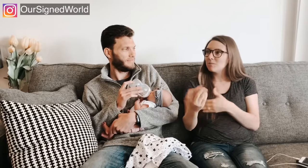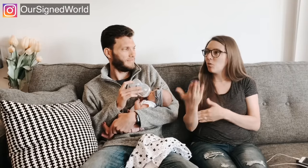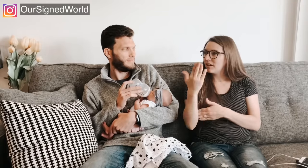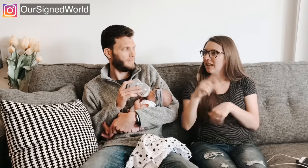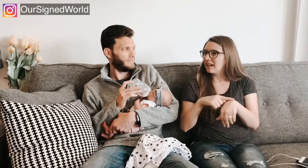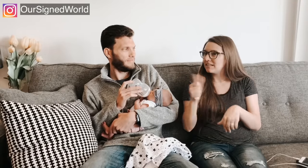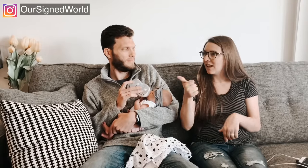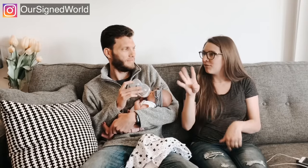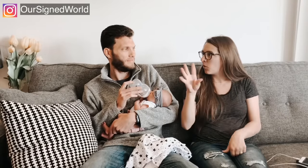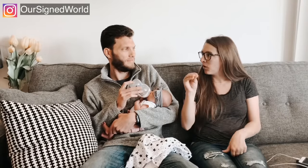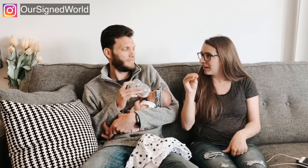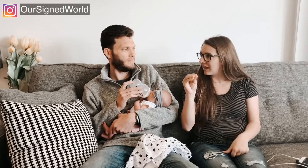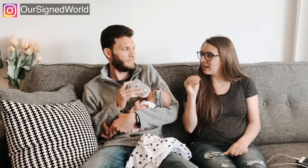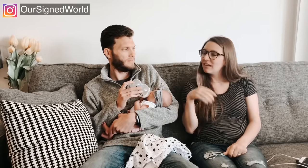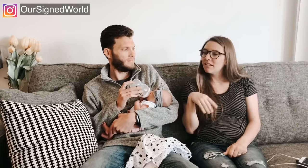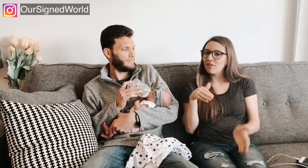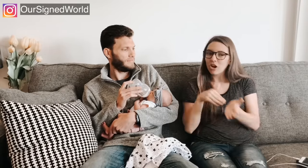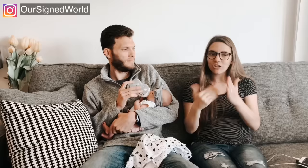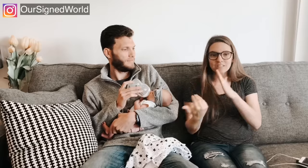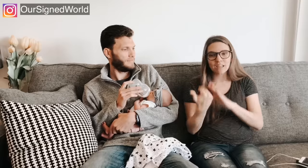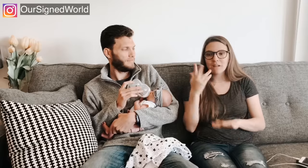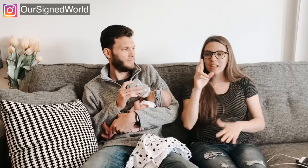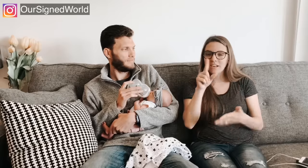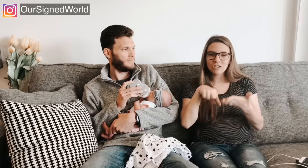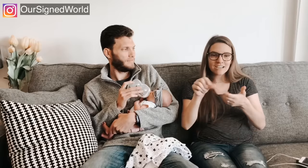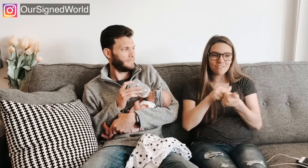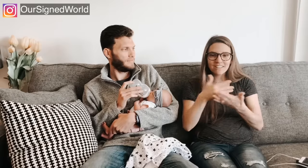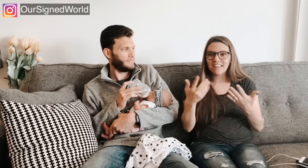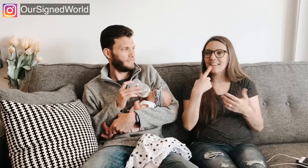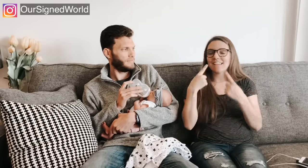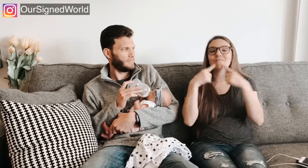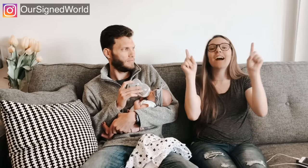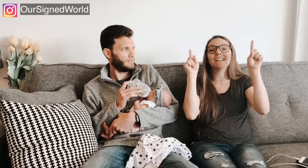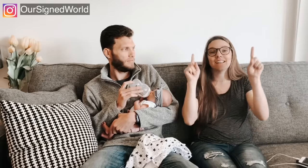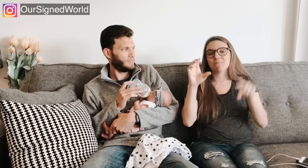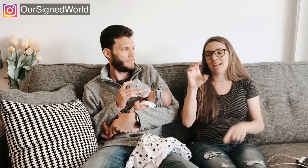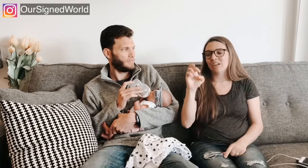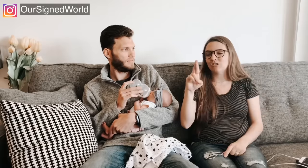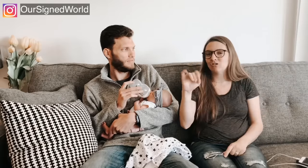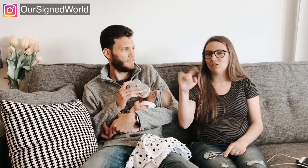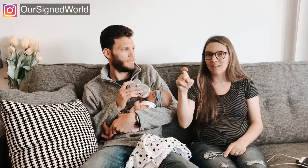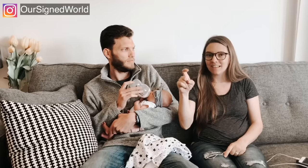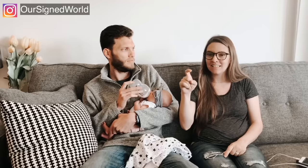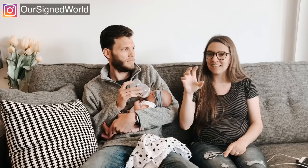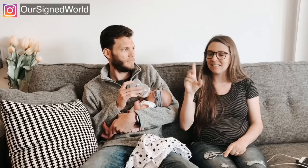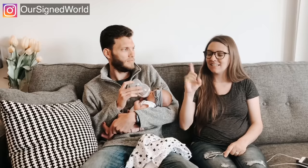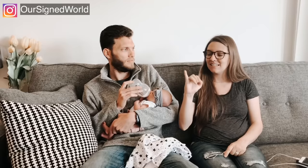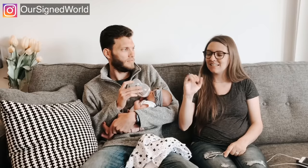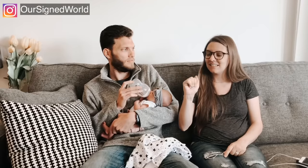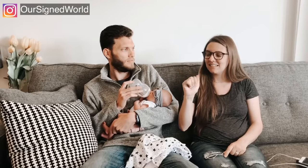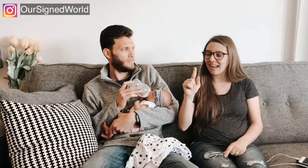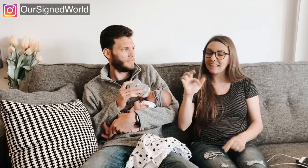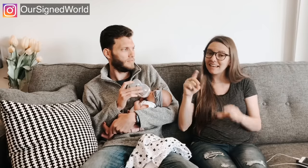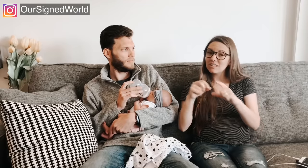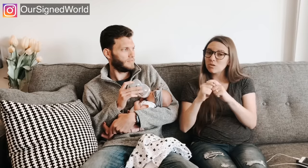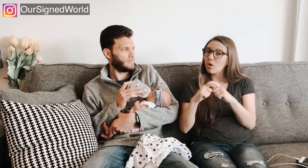in the morning at 10:40 the doctors came in checked everything they said finally my cervix has dilated.